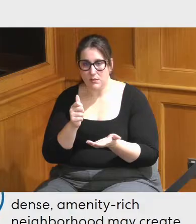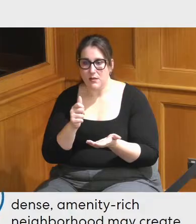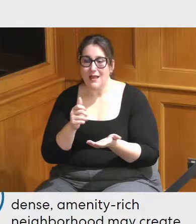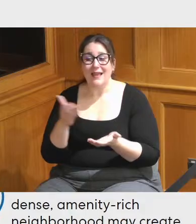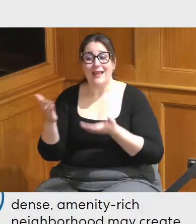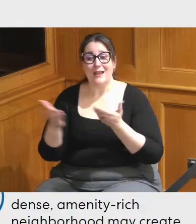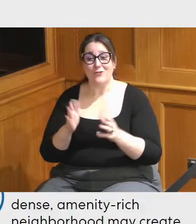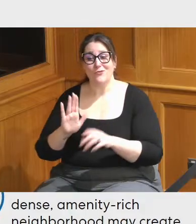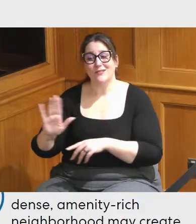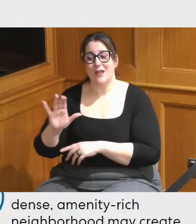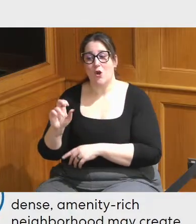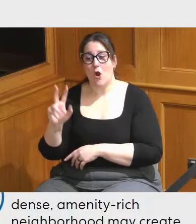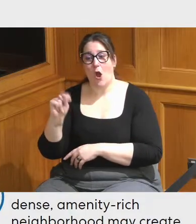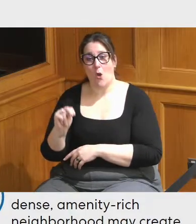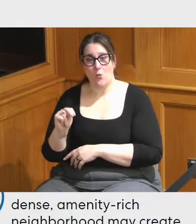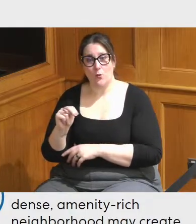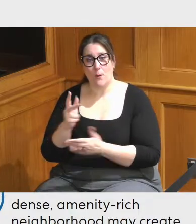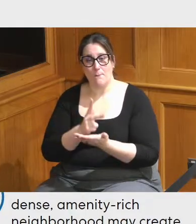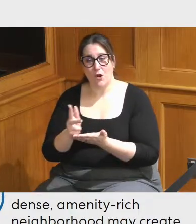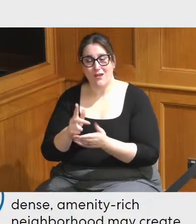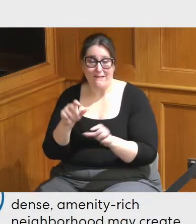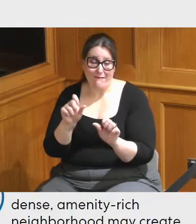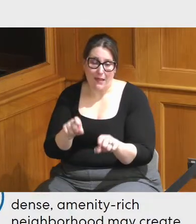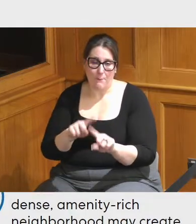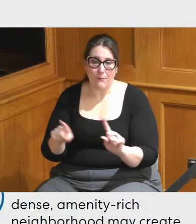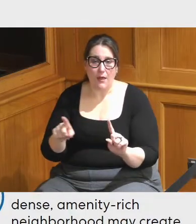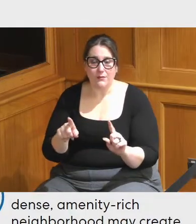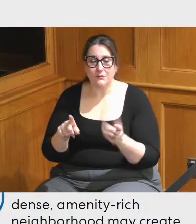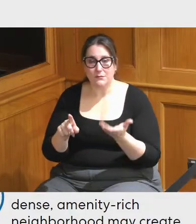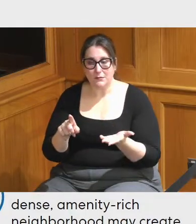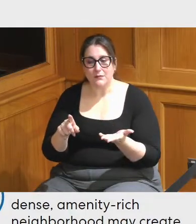well to support whatever uses they have on top, but the degree to which they can leverage what's